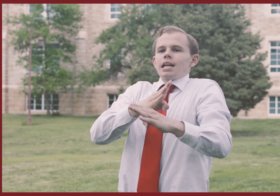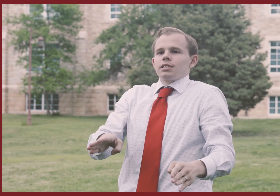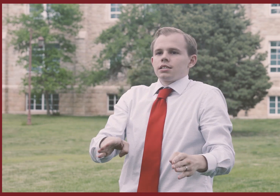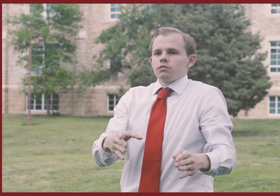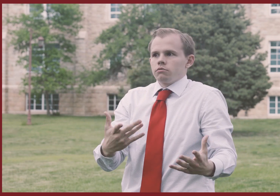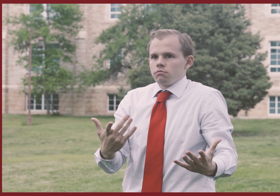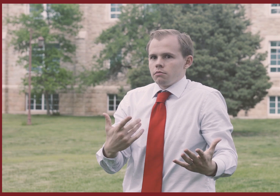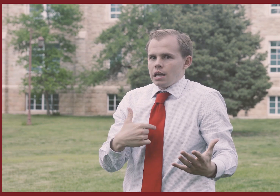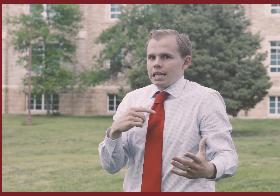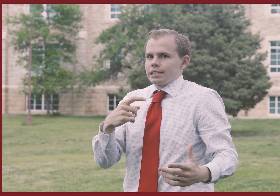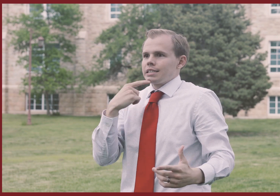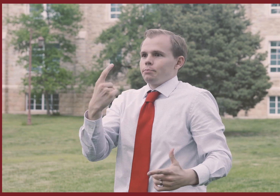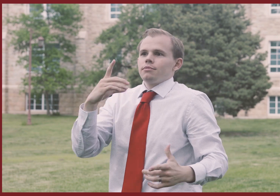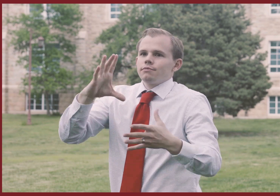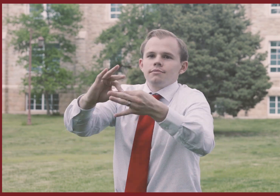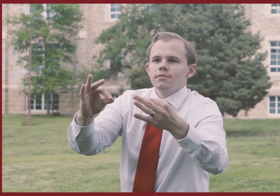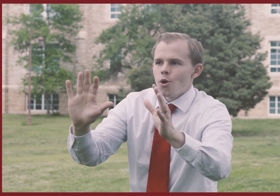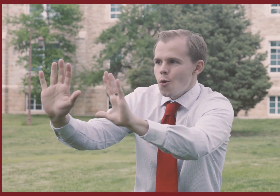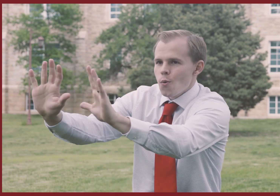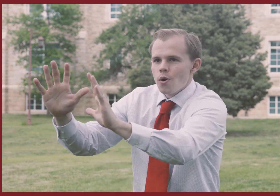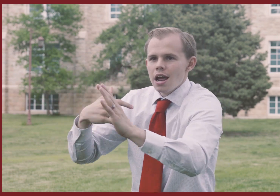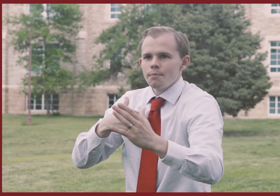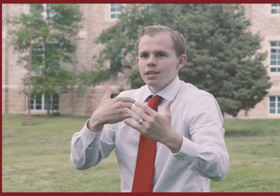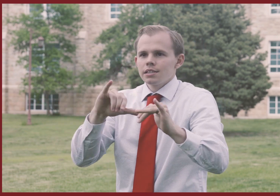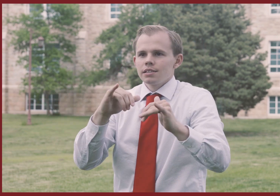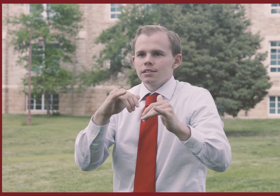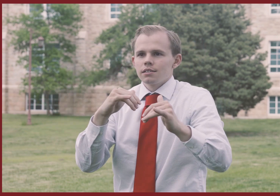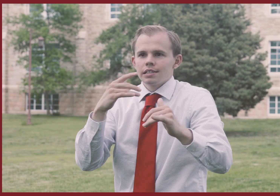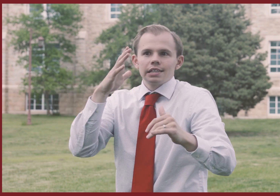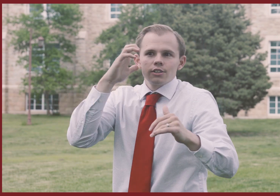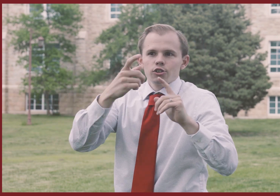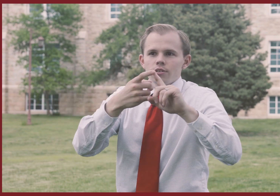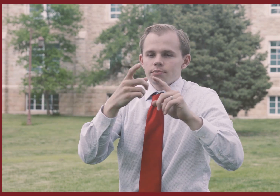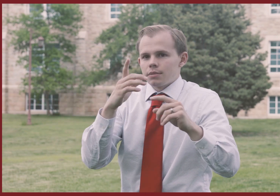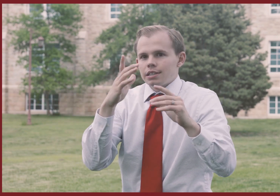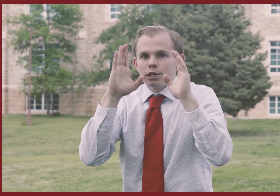they don't like the silence and they want to say something immediately, and so I have to stop them